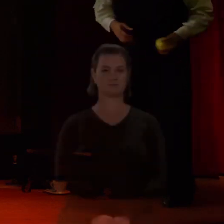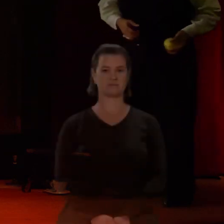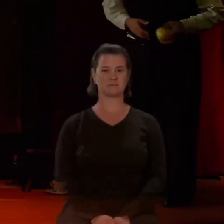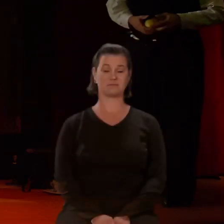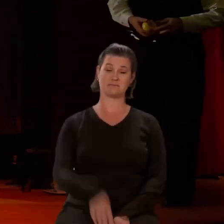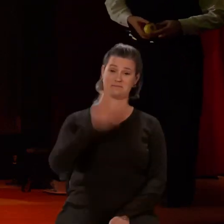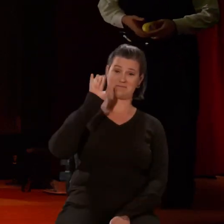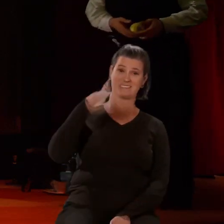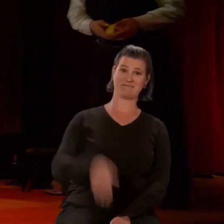[Brom] Hey.